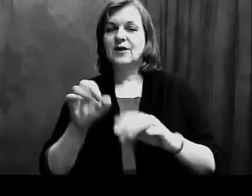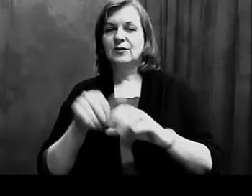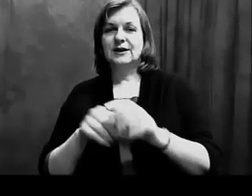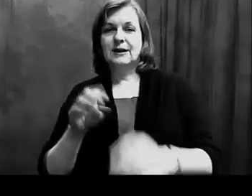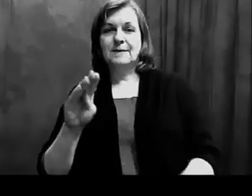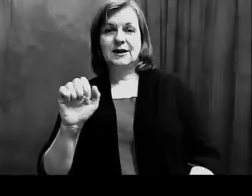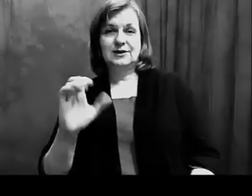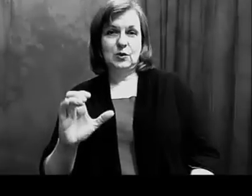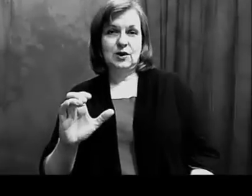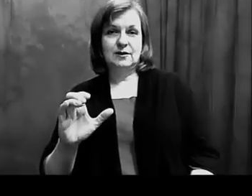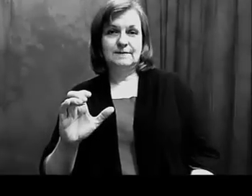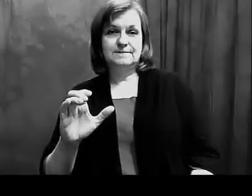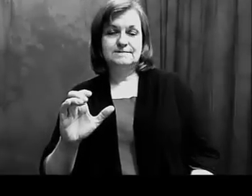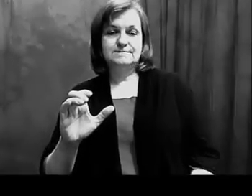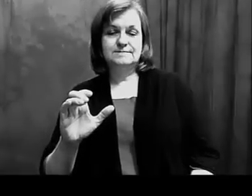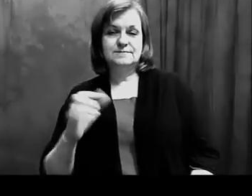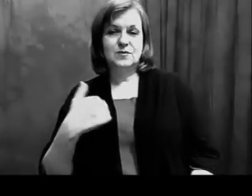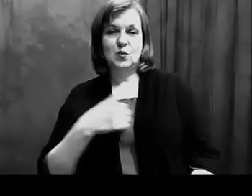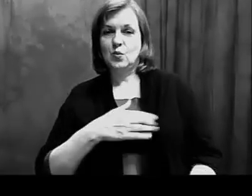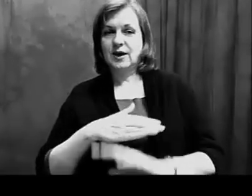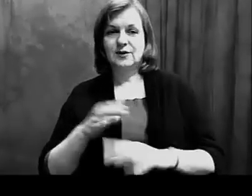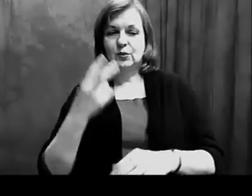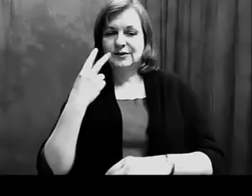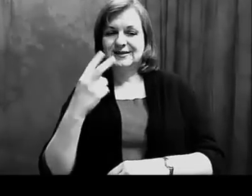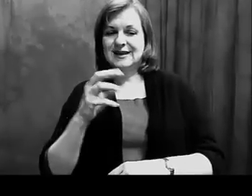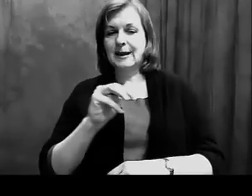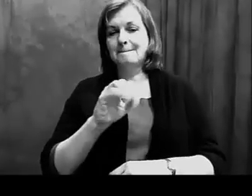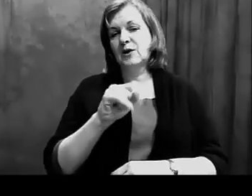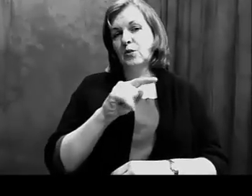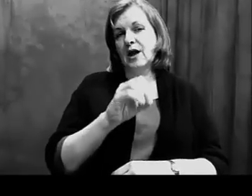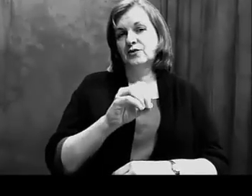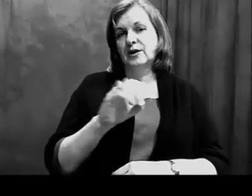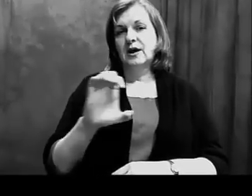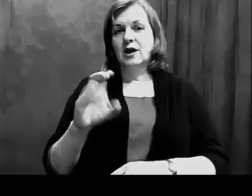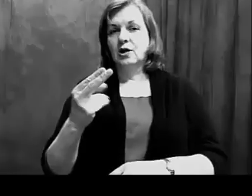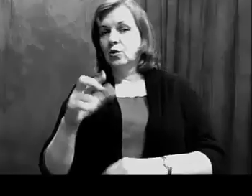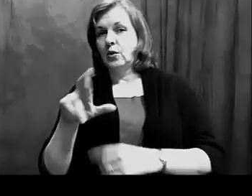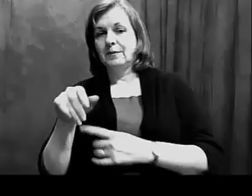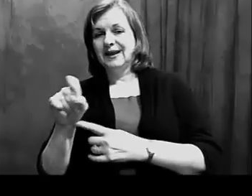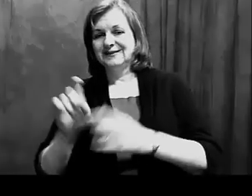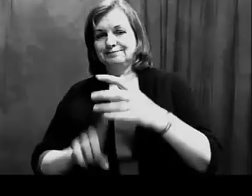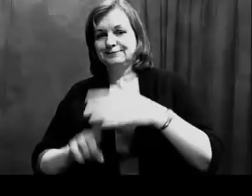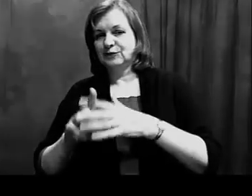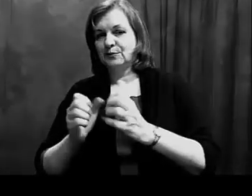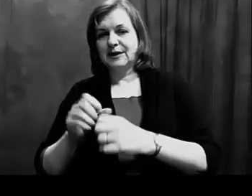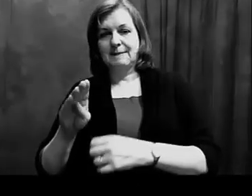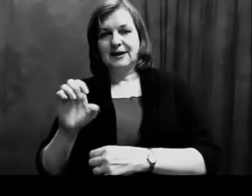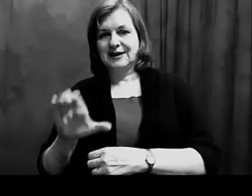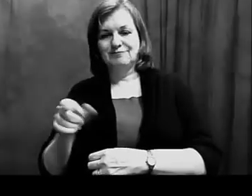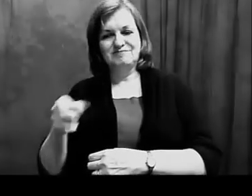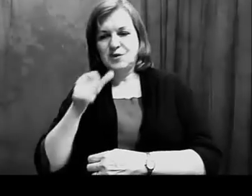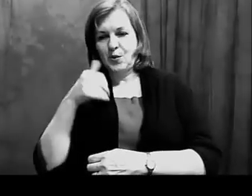mitochondria and the chloroplast are very similar to that found in bacteria